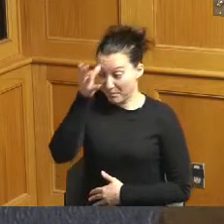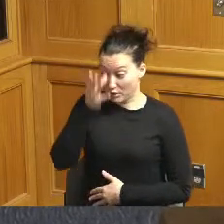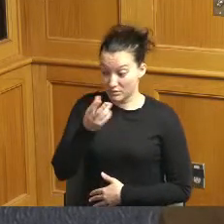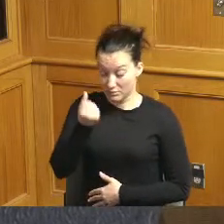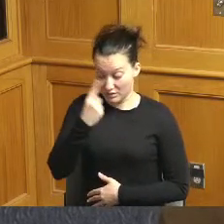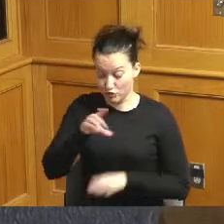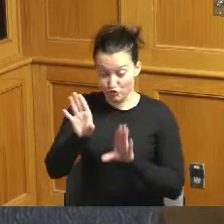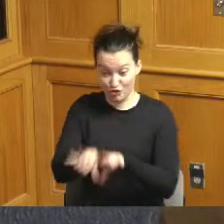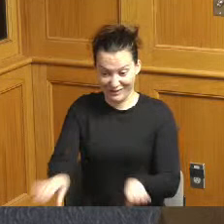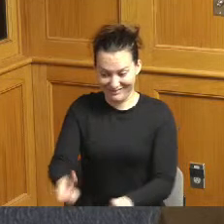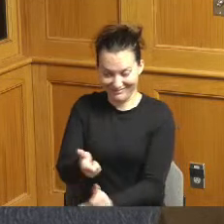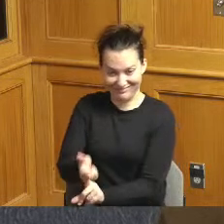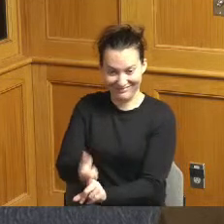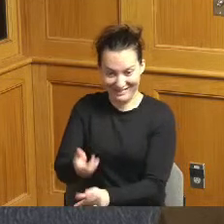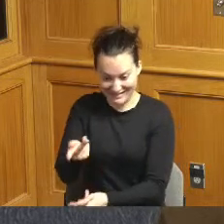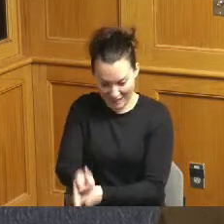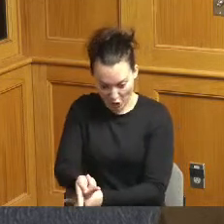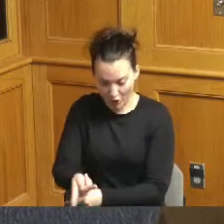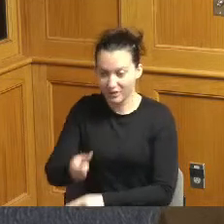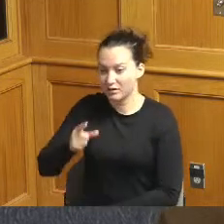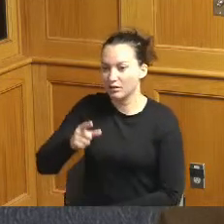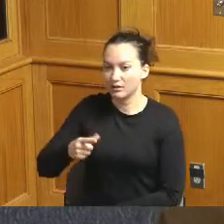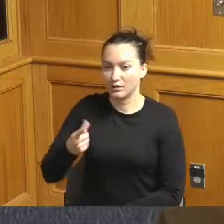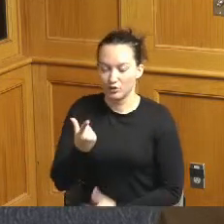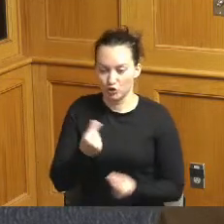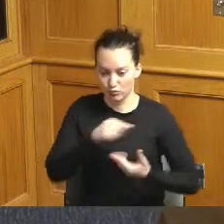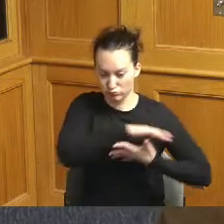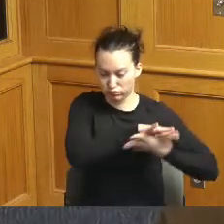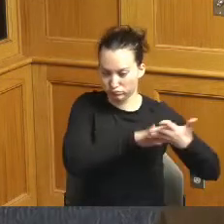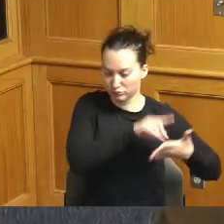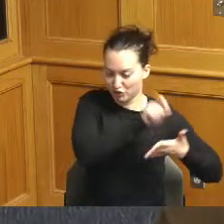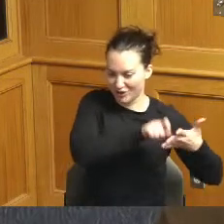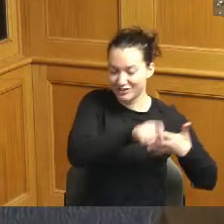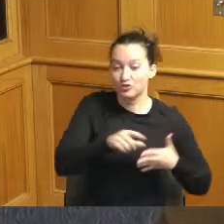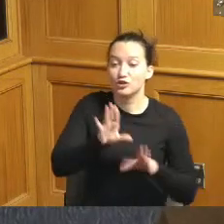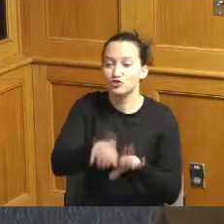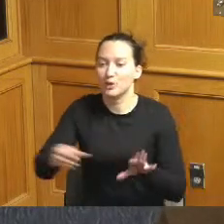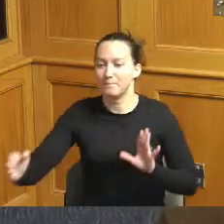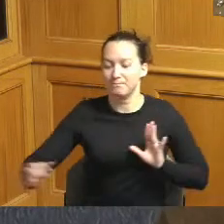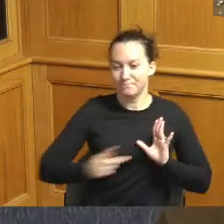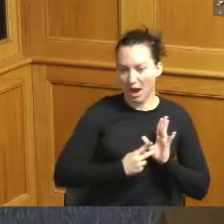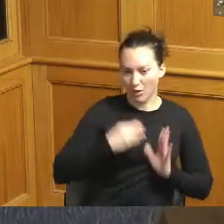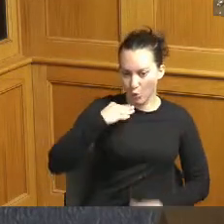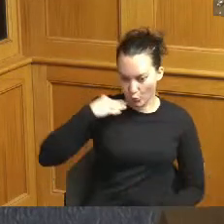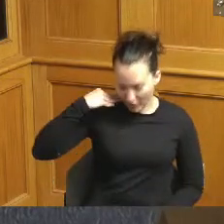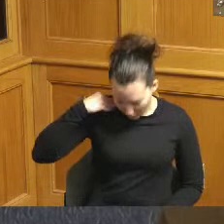are in care yes to do what they need to do to get those children back into the home correct so